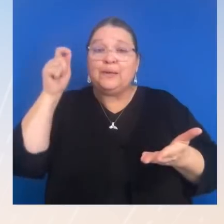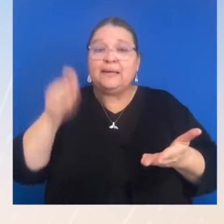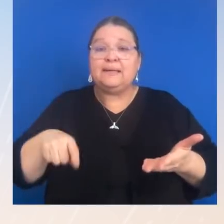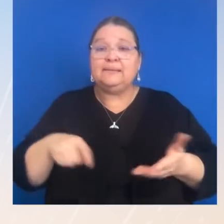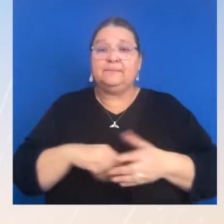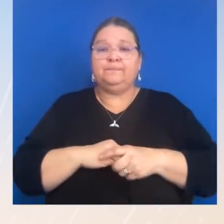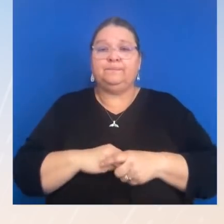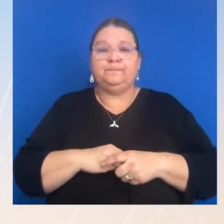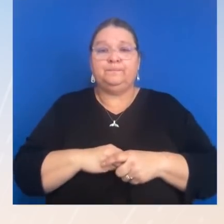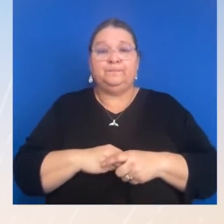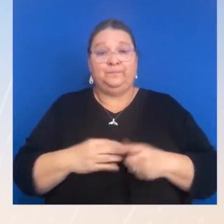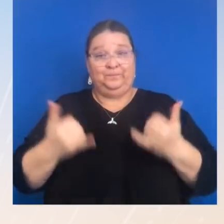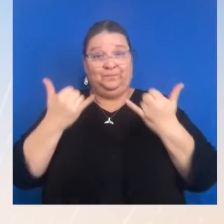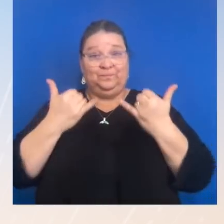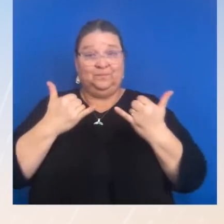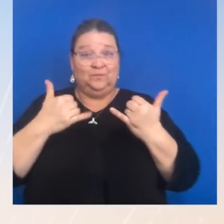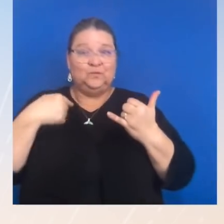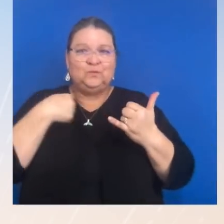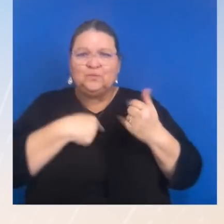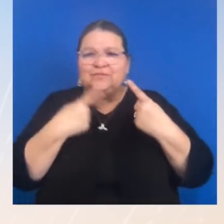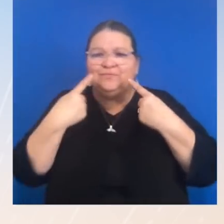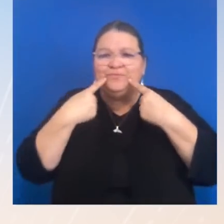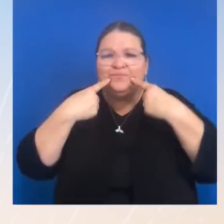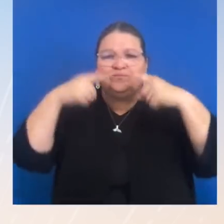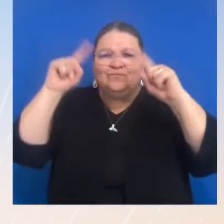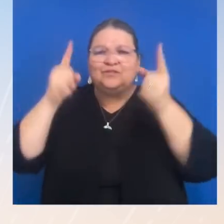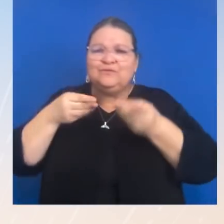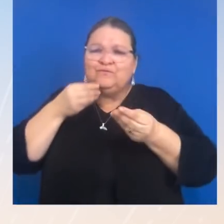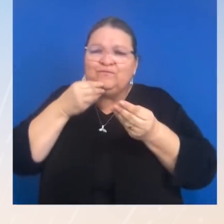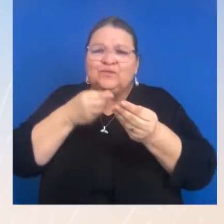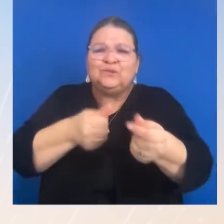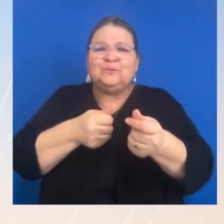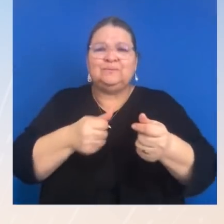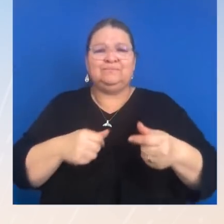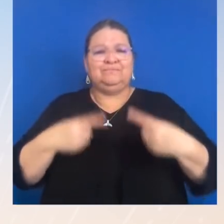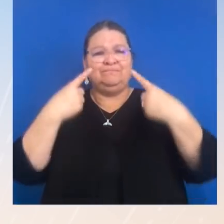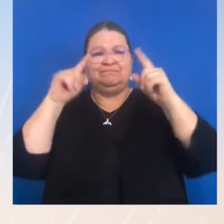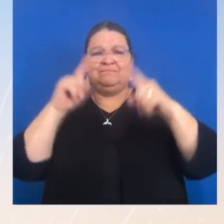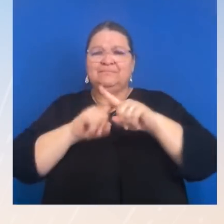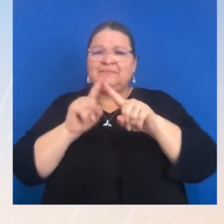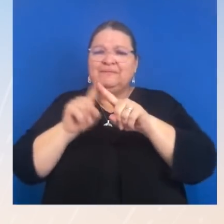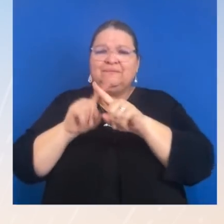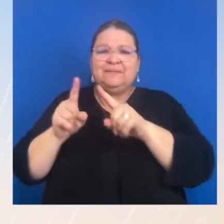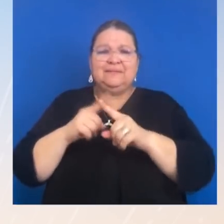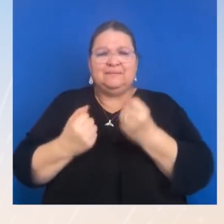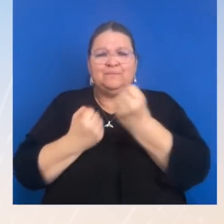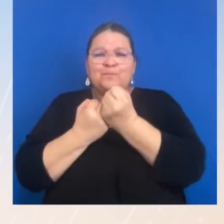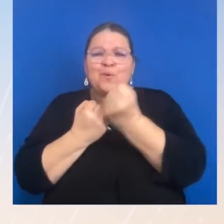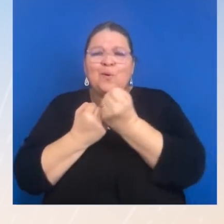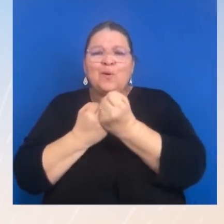to provide a range of assistance to the Ukrainians, and we expect we'll be able to continue to do that.